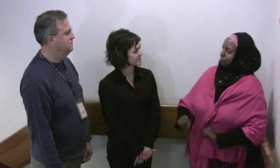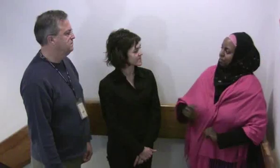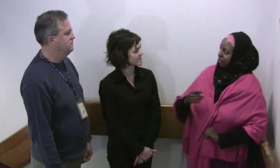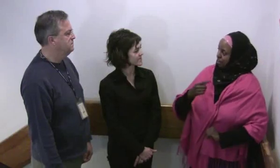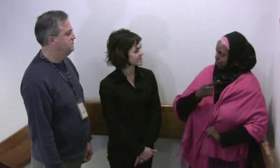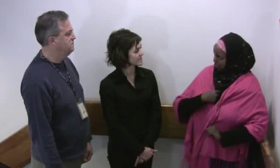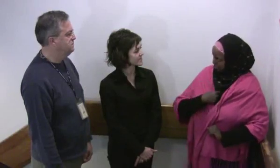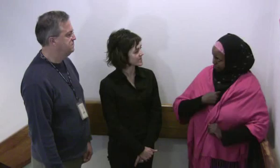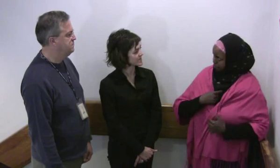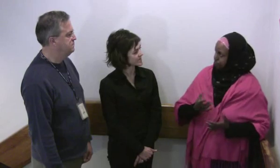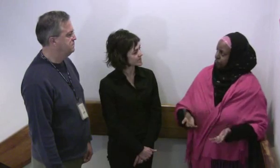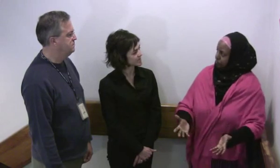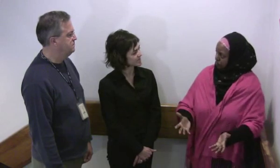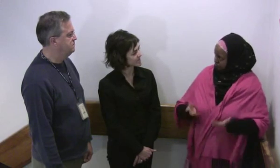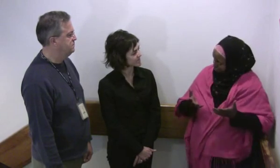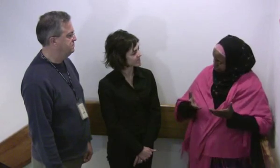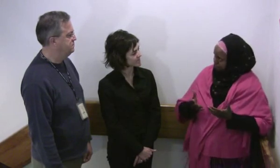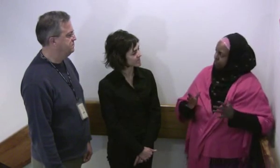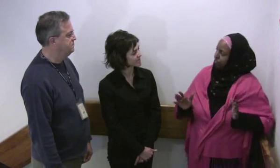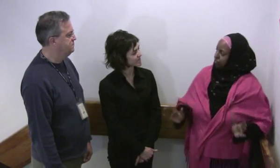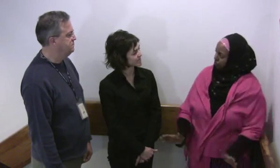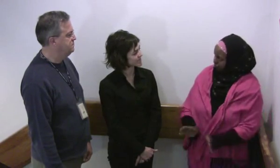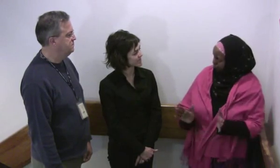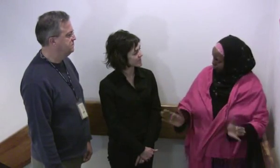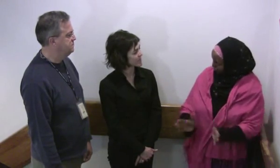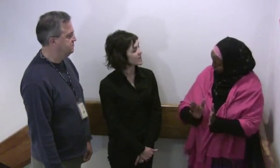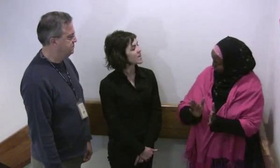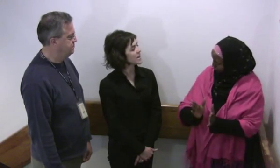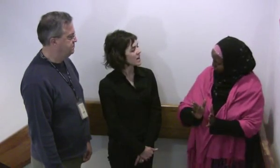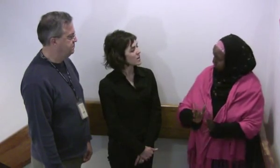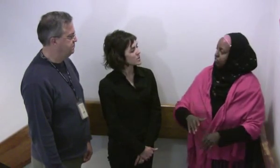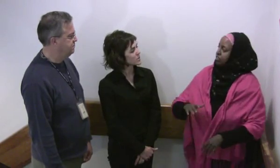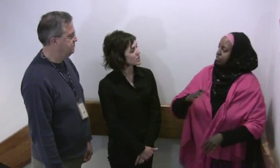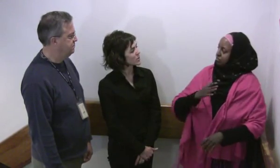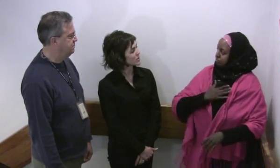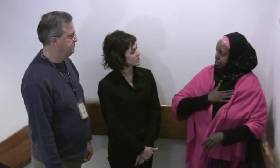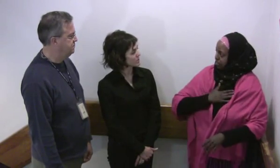I want to encourage my children